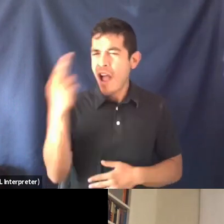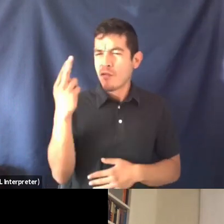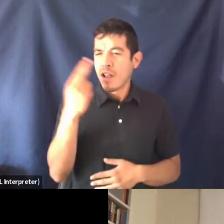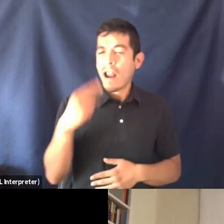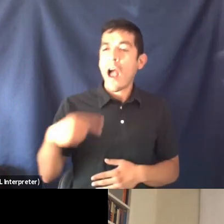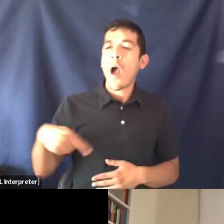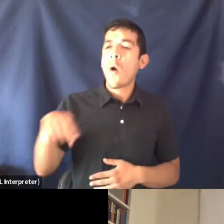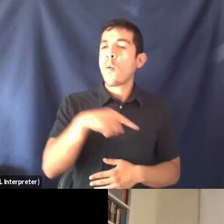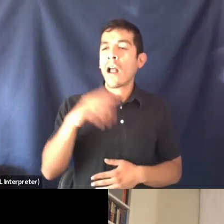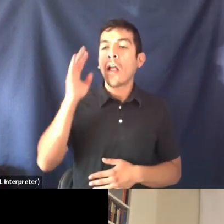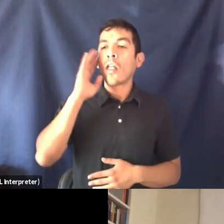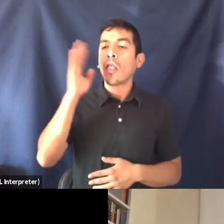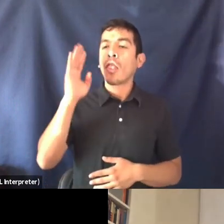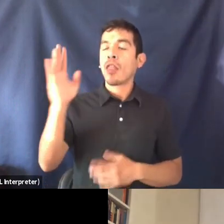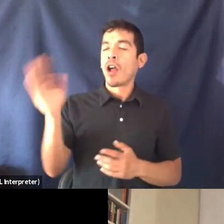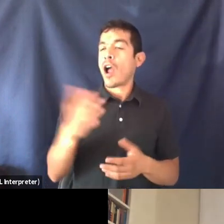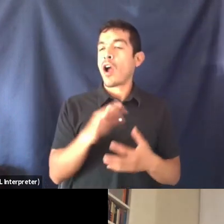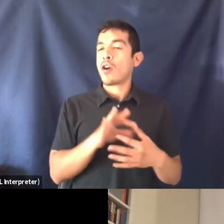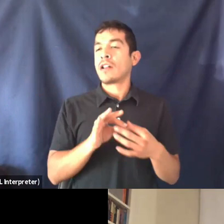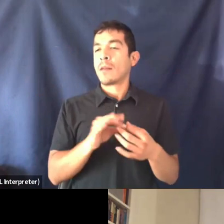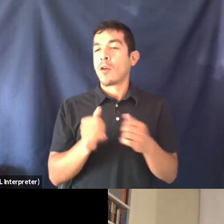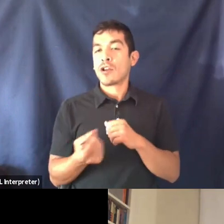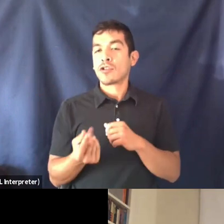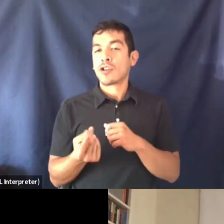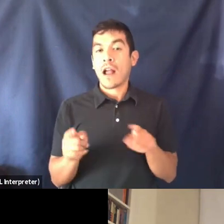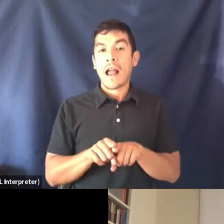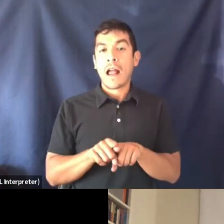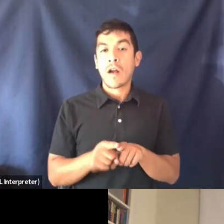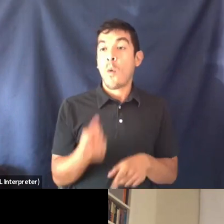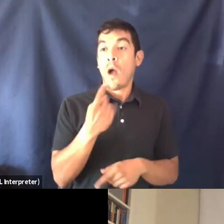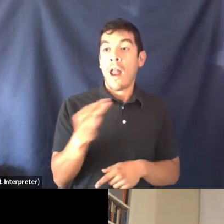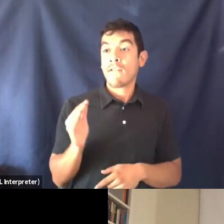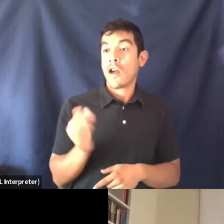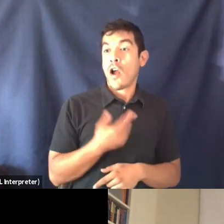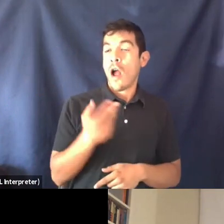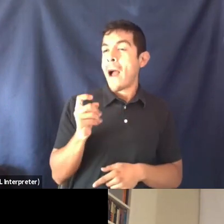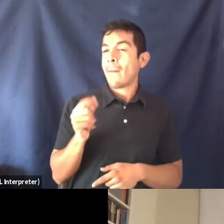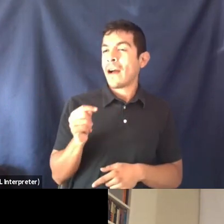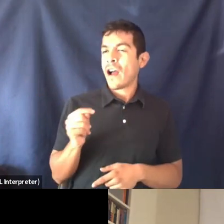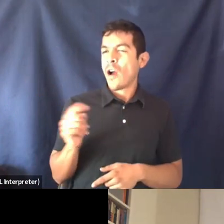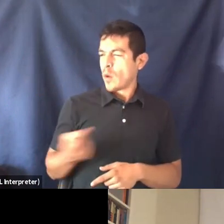to dogs as one of purely pet ownership and ownership. But there's other ways